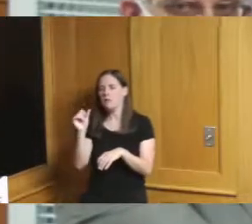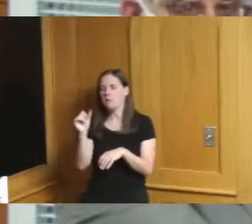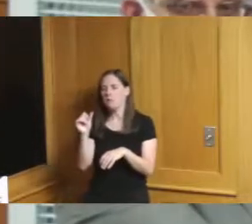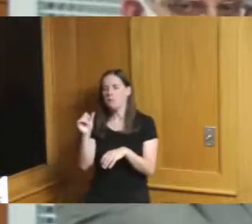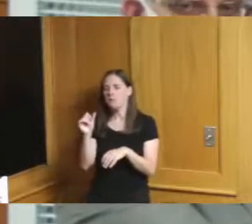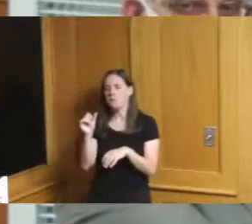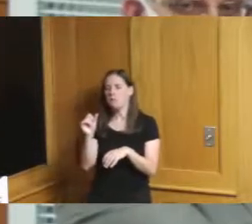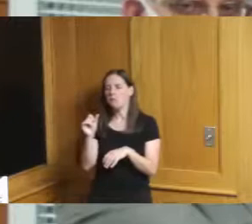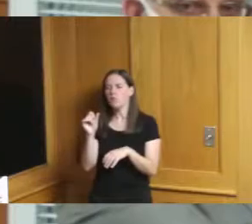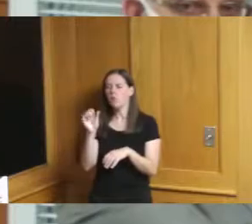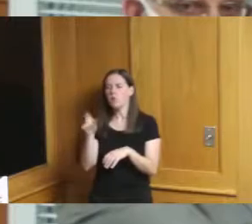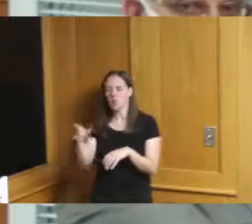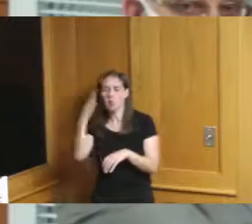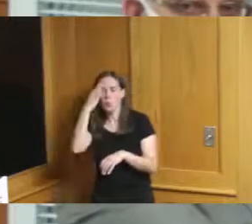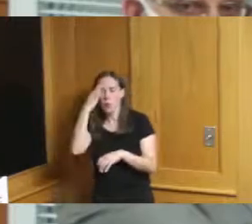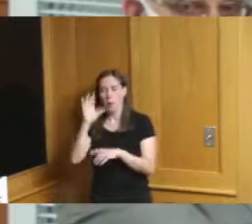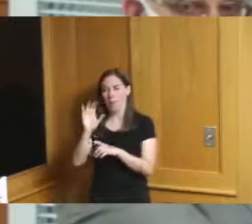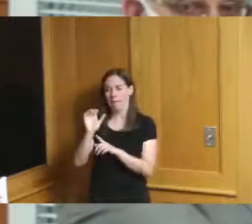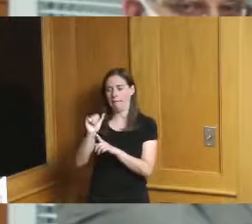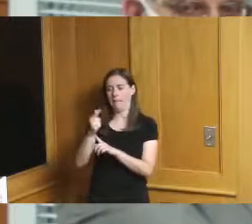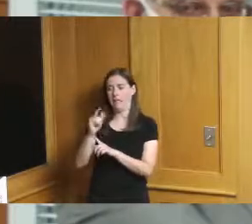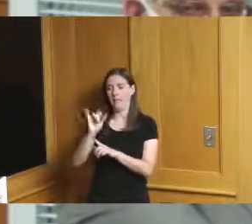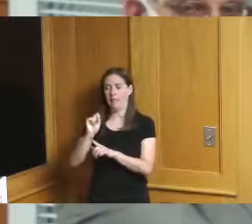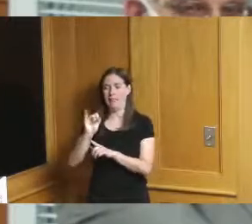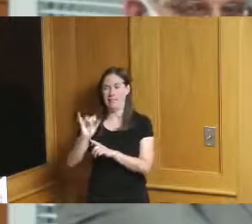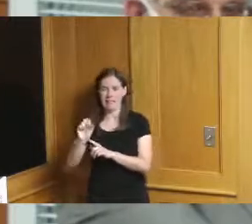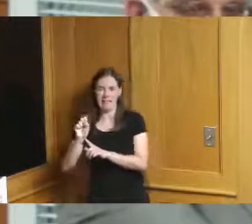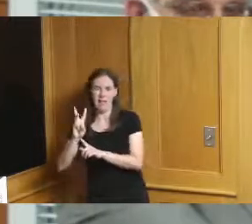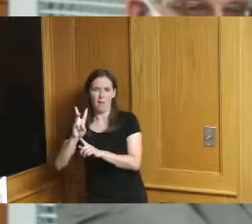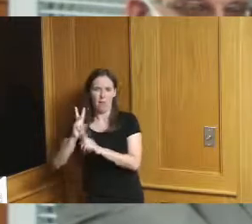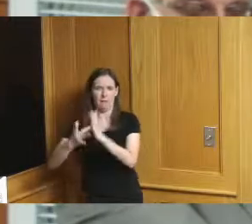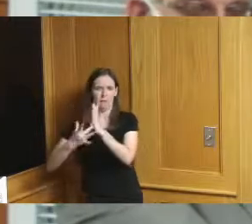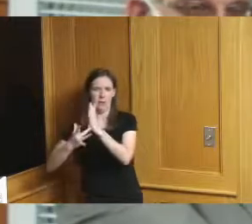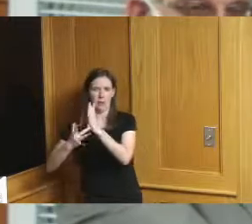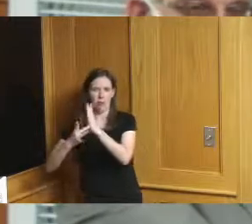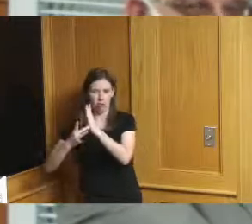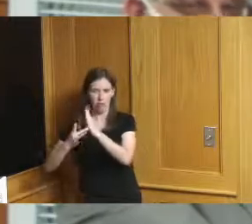as you know cages provides this technology platform right and technology continues to